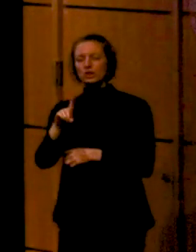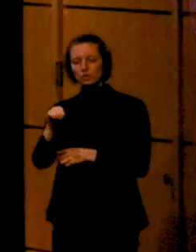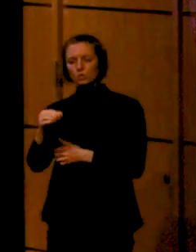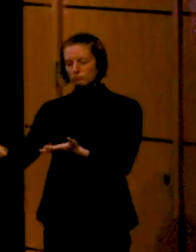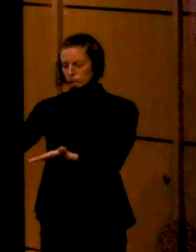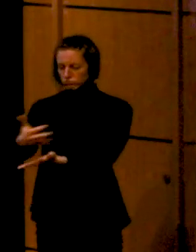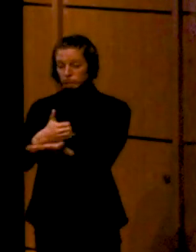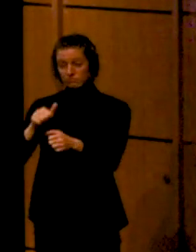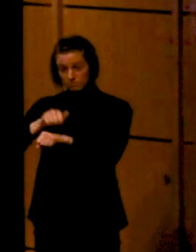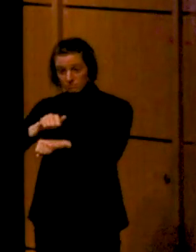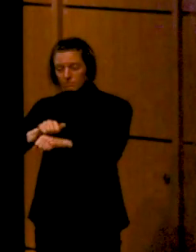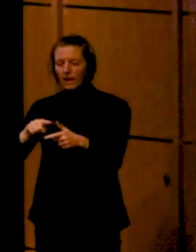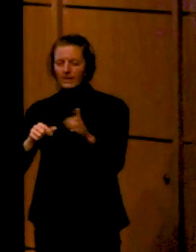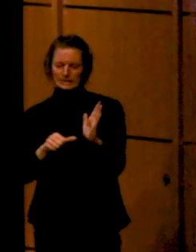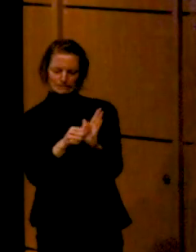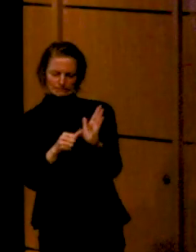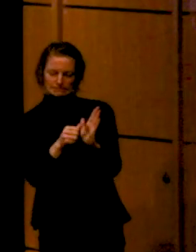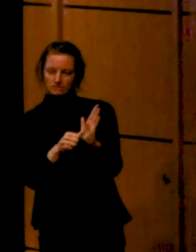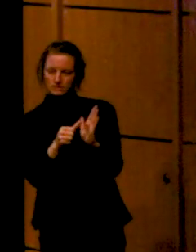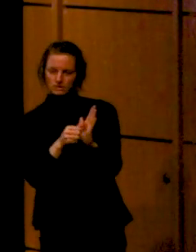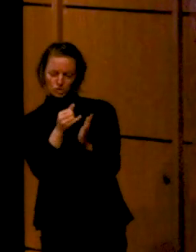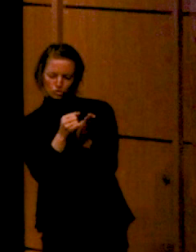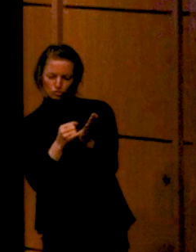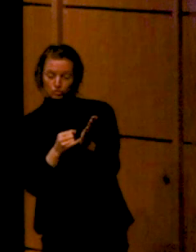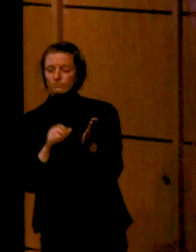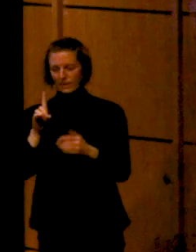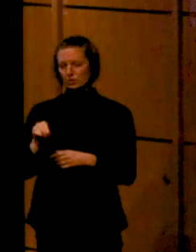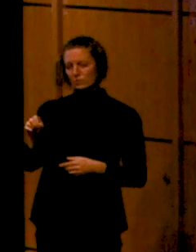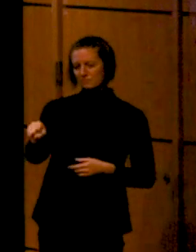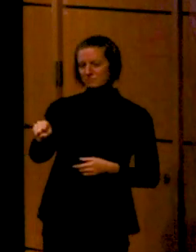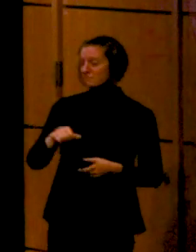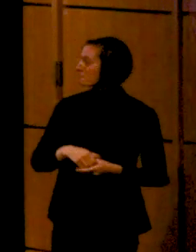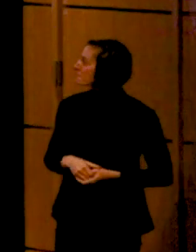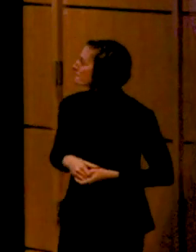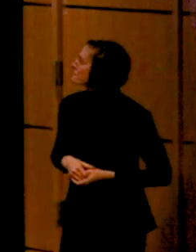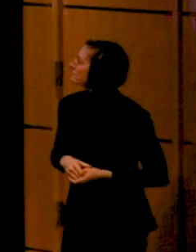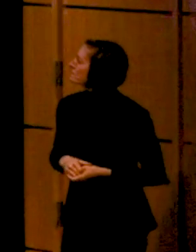are made of the stuff of volcano the substance of volcanoes.